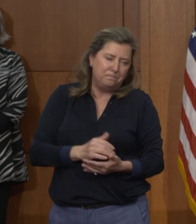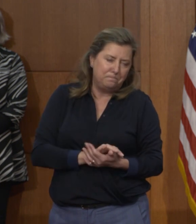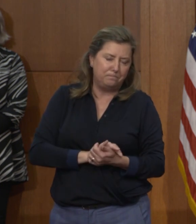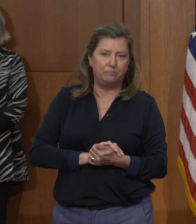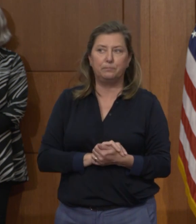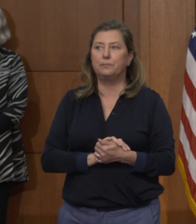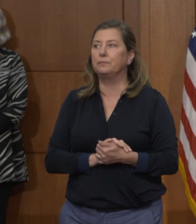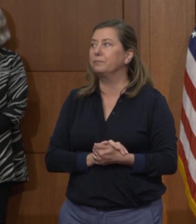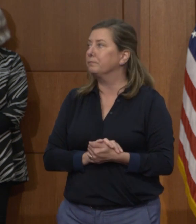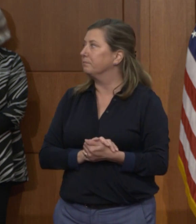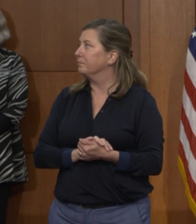if we can get a little bit of help out there with, with our numbers. Um,